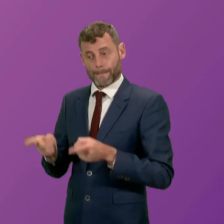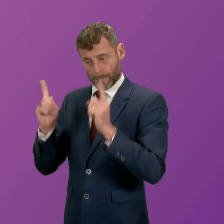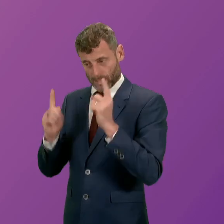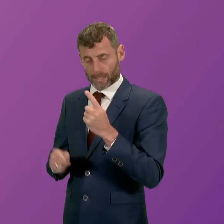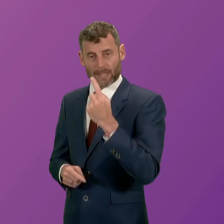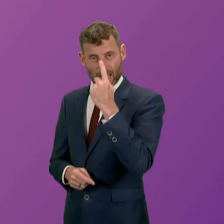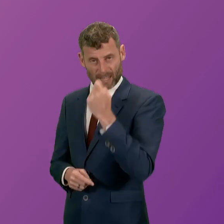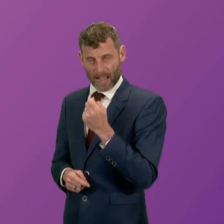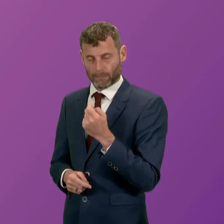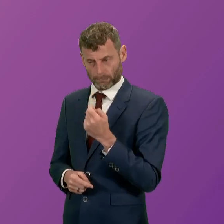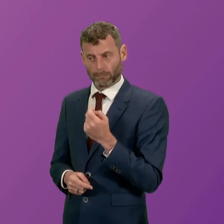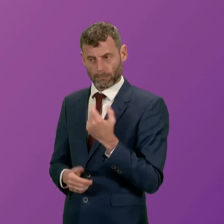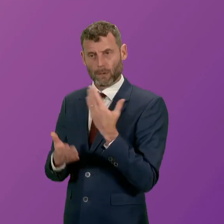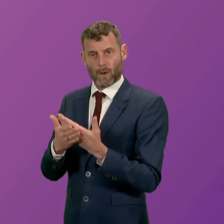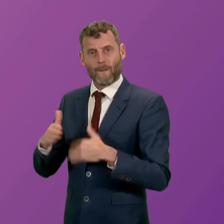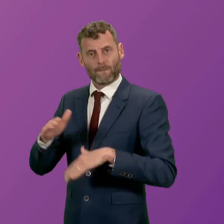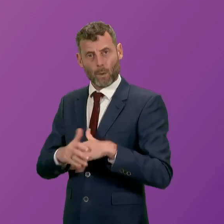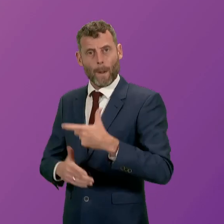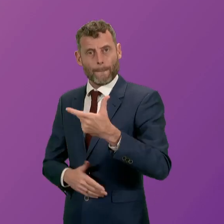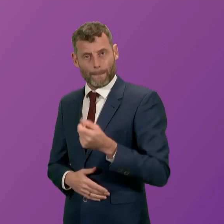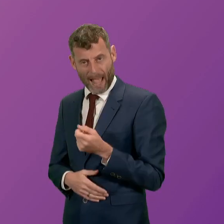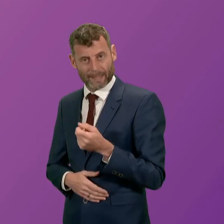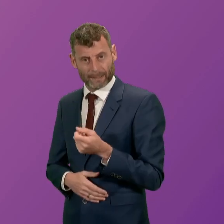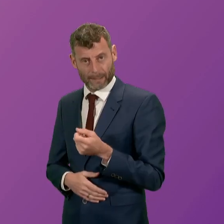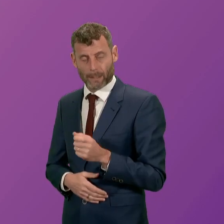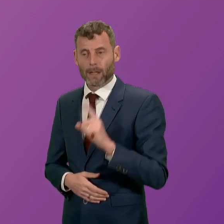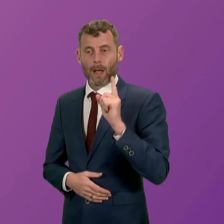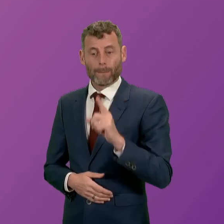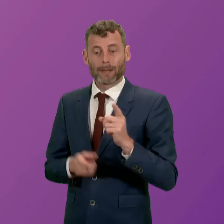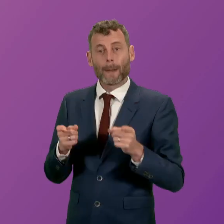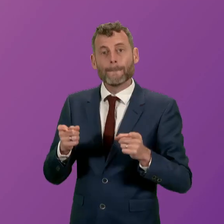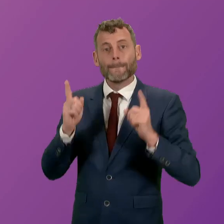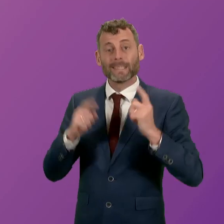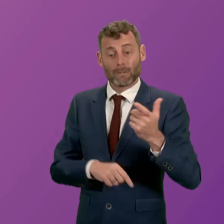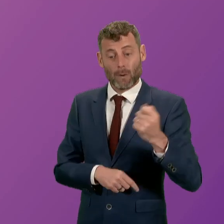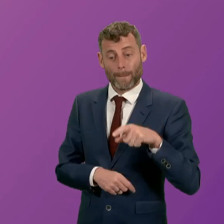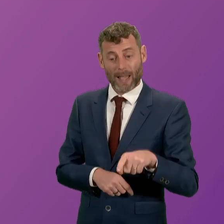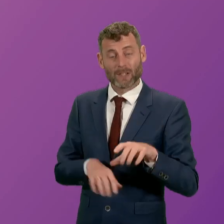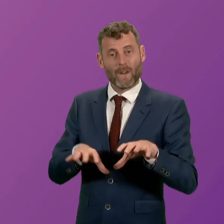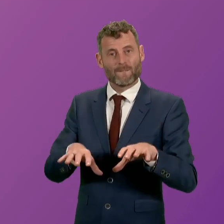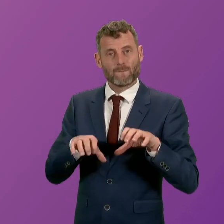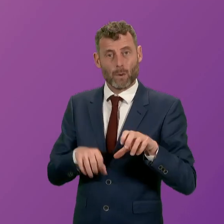the Scottish Parliament, but that their ministerial pay remains frozen at 2008-09